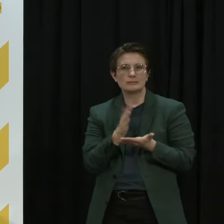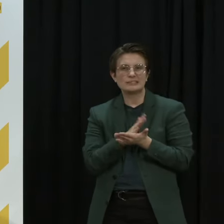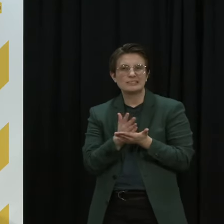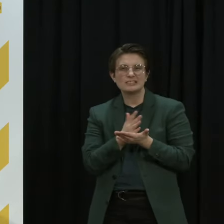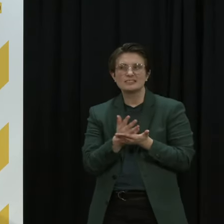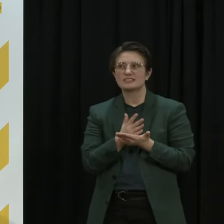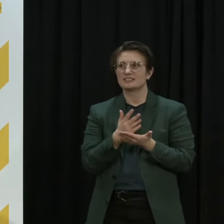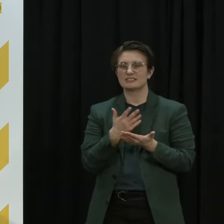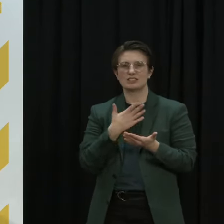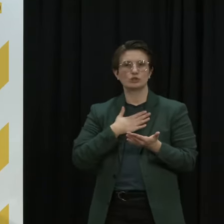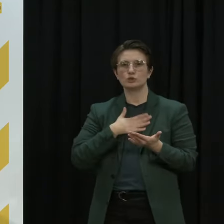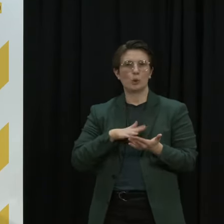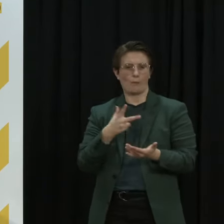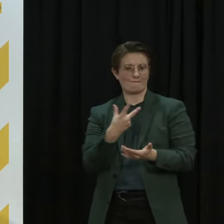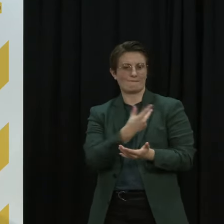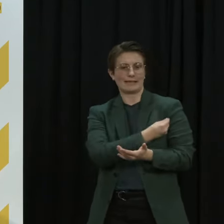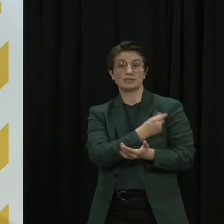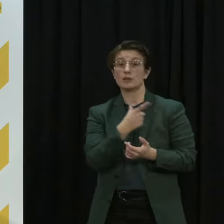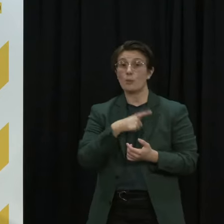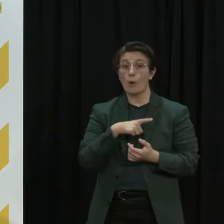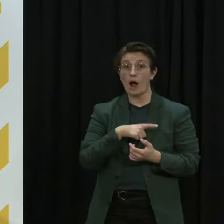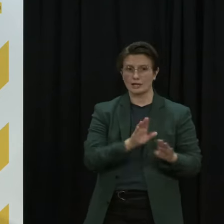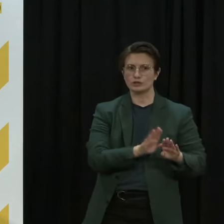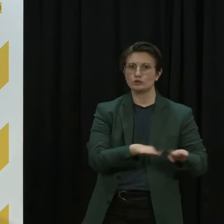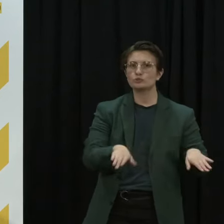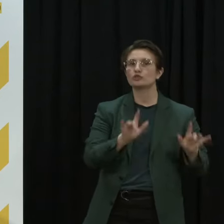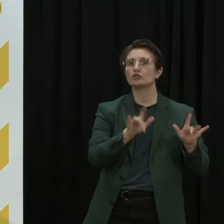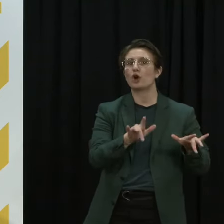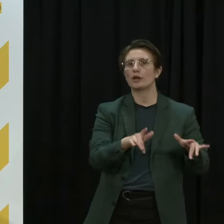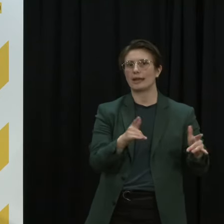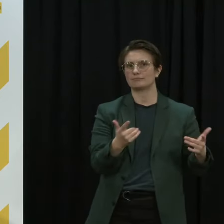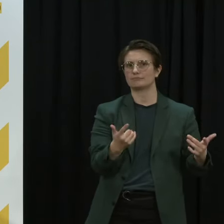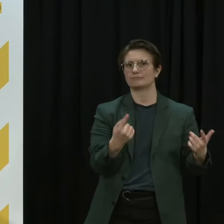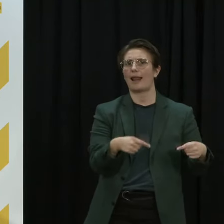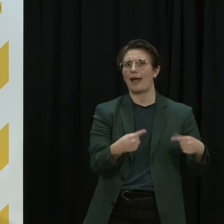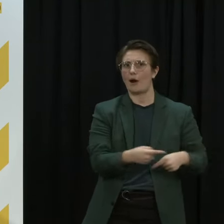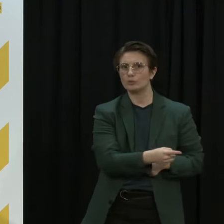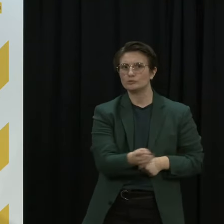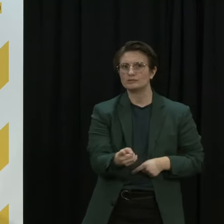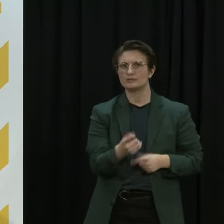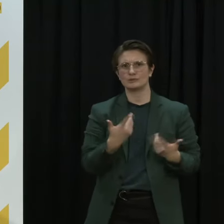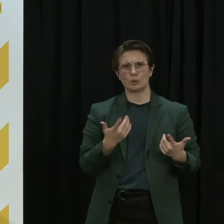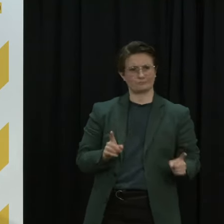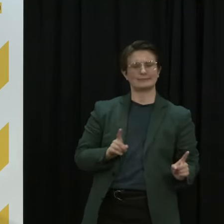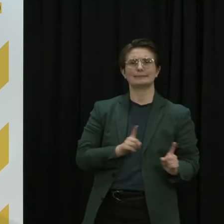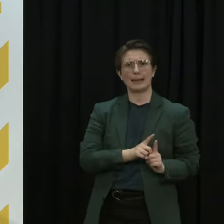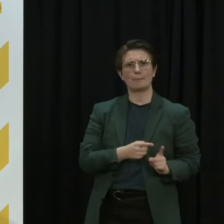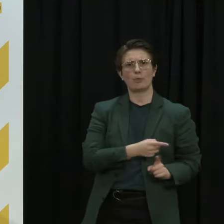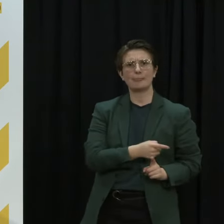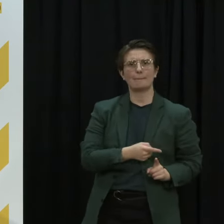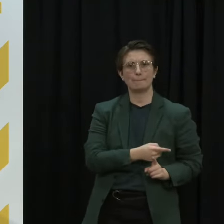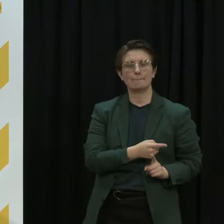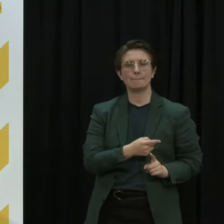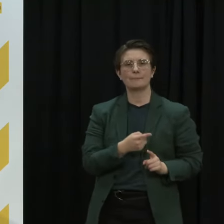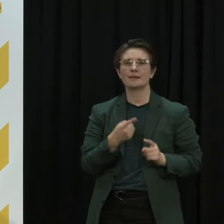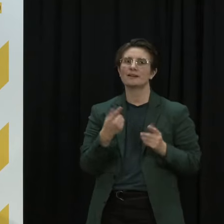feedback from people